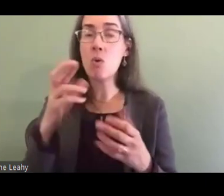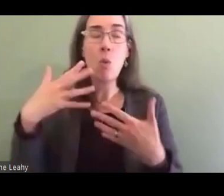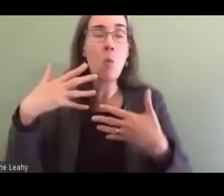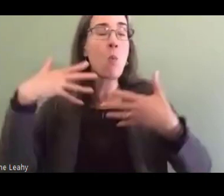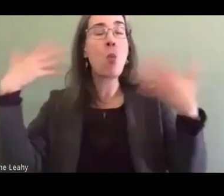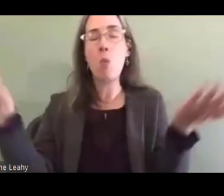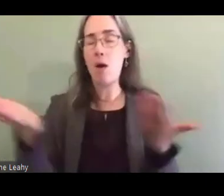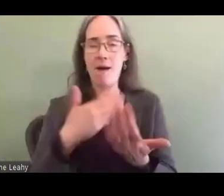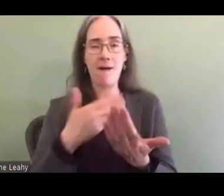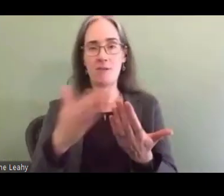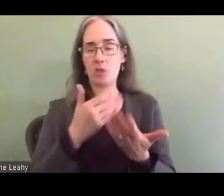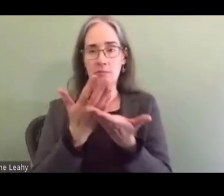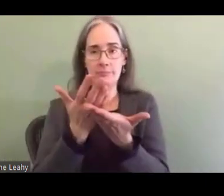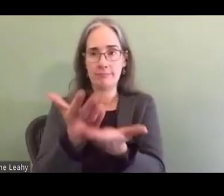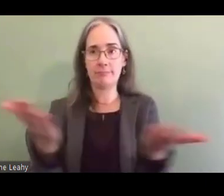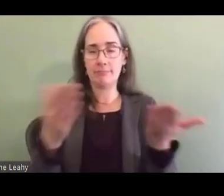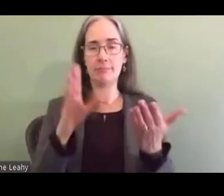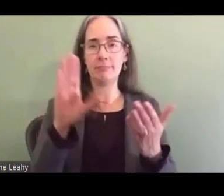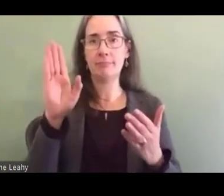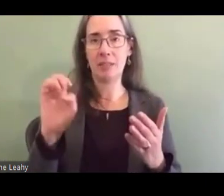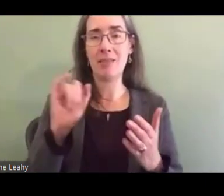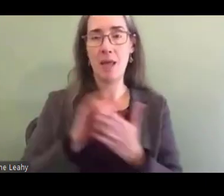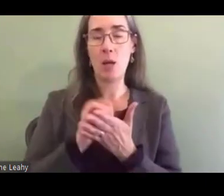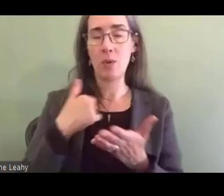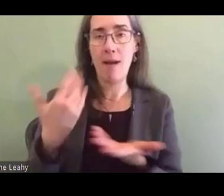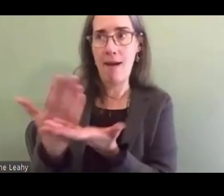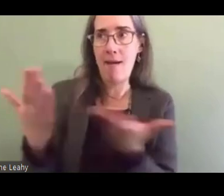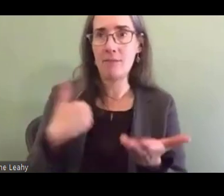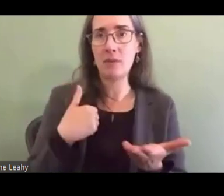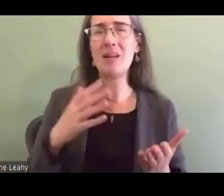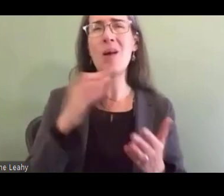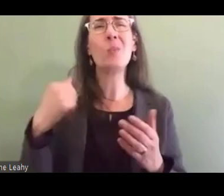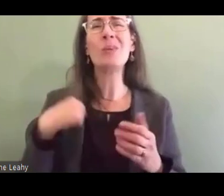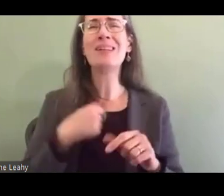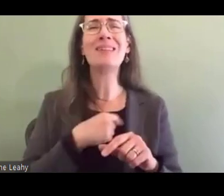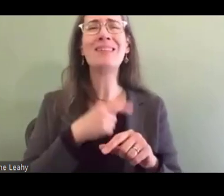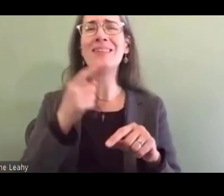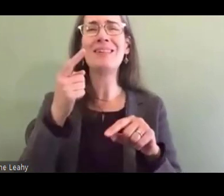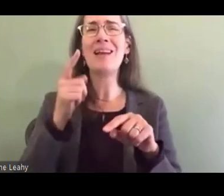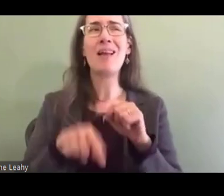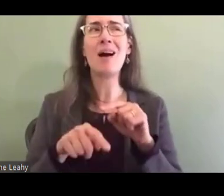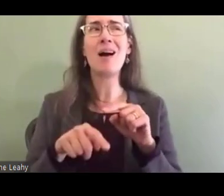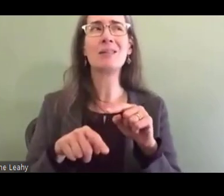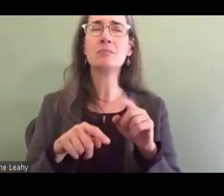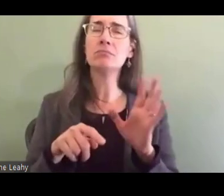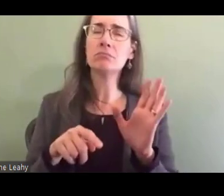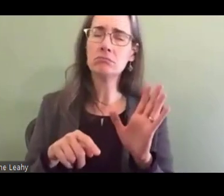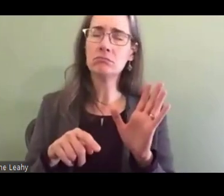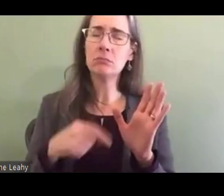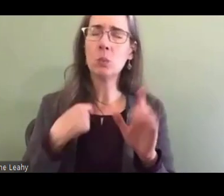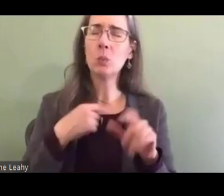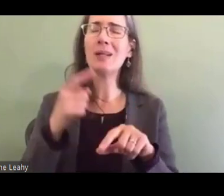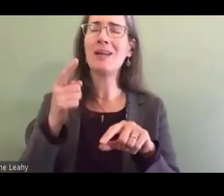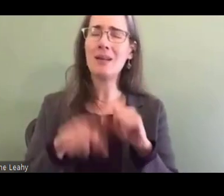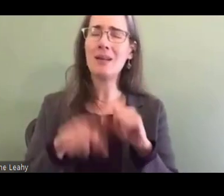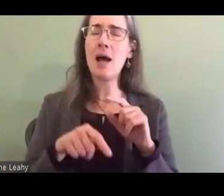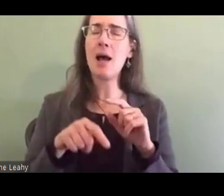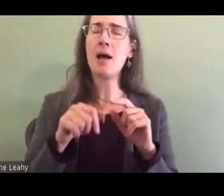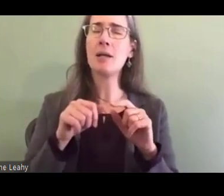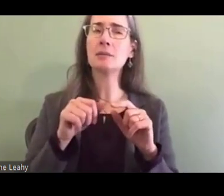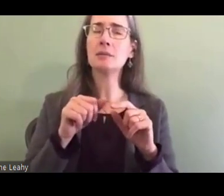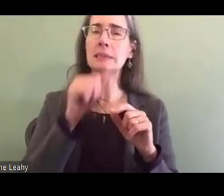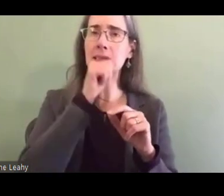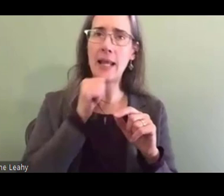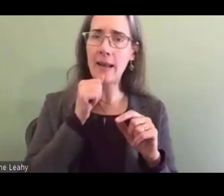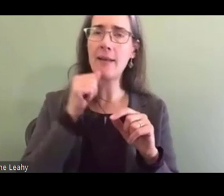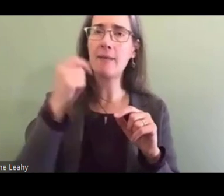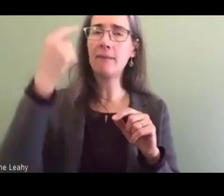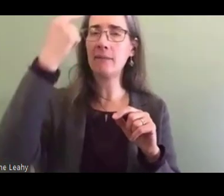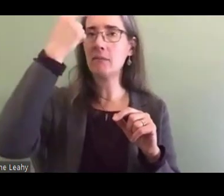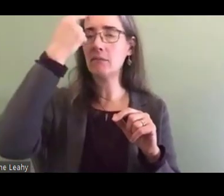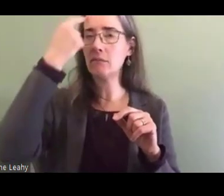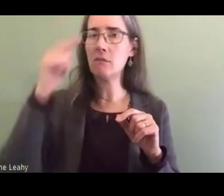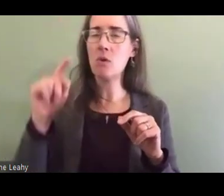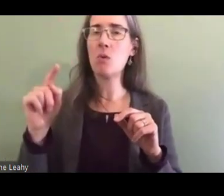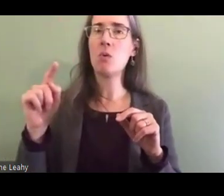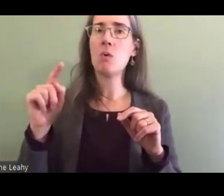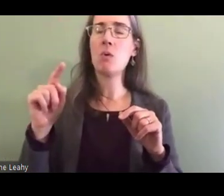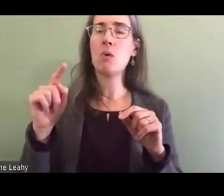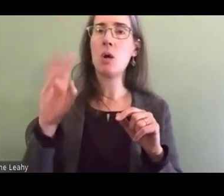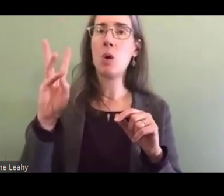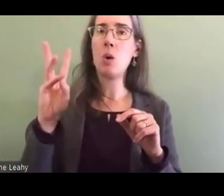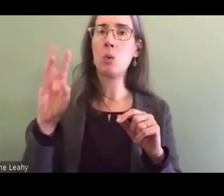And we cannot, we cannot stand for the Winn‑Dixie cases of the world.